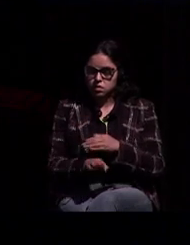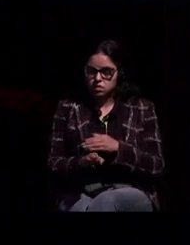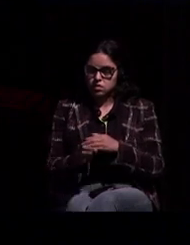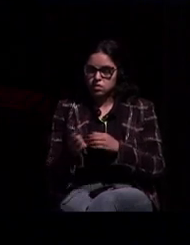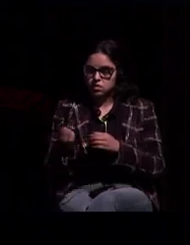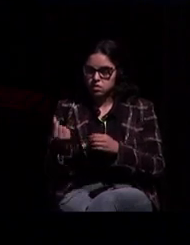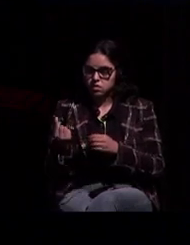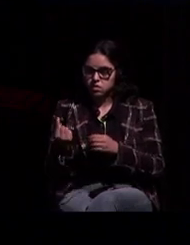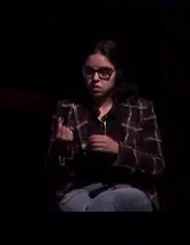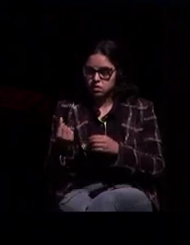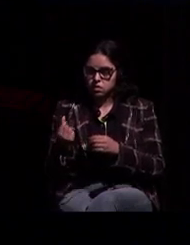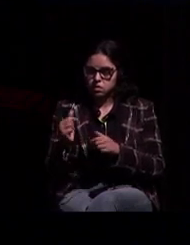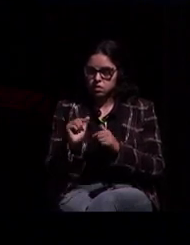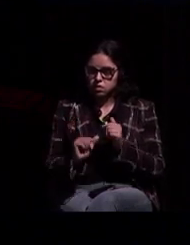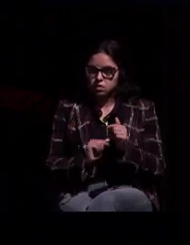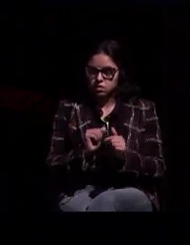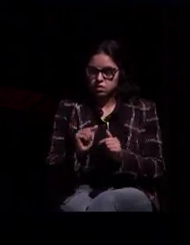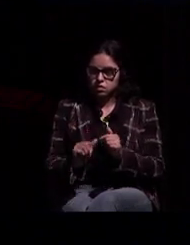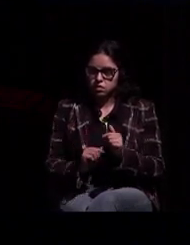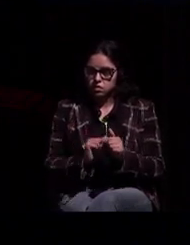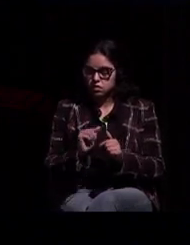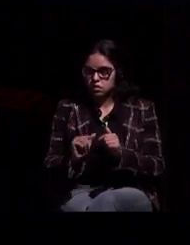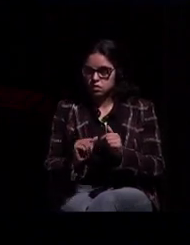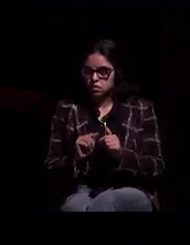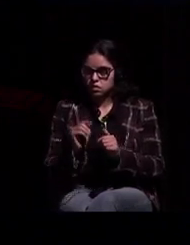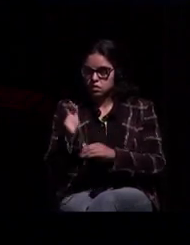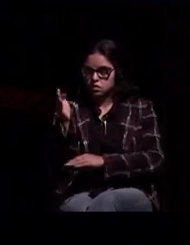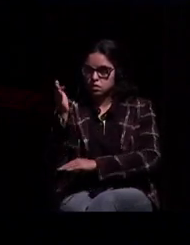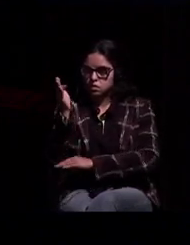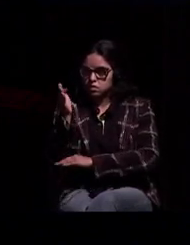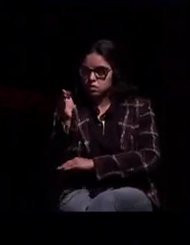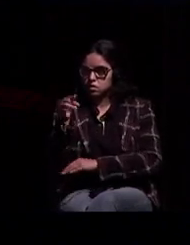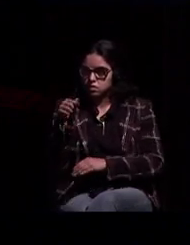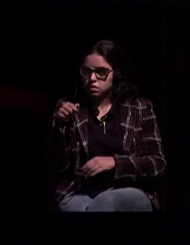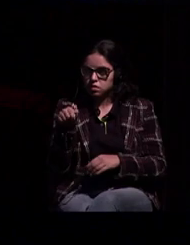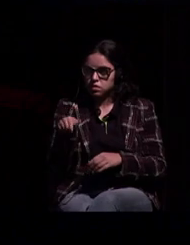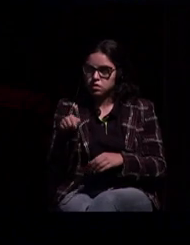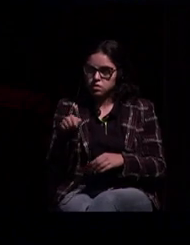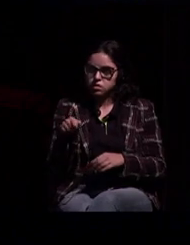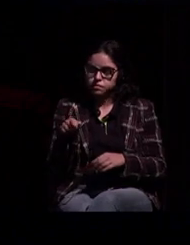Those investment funds have strict, short-term return over investment requirements